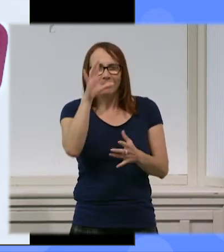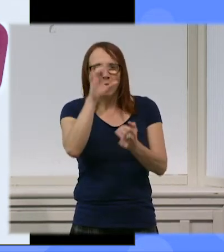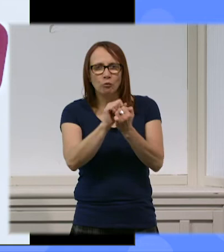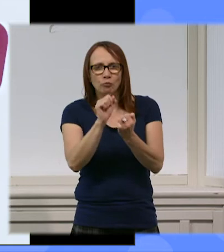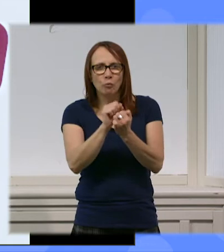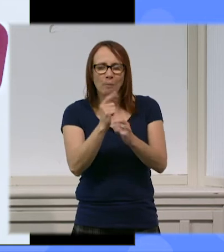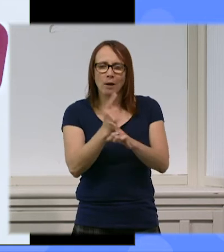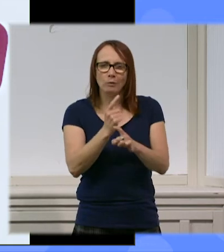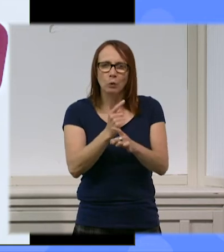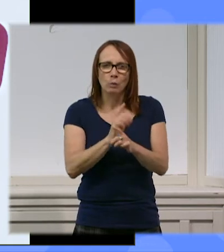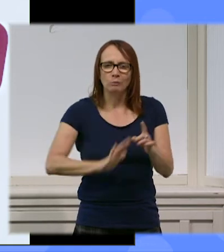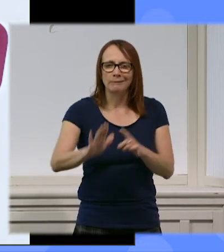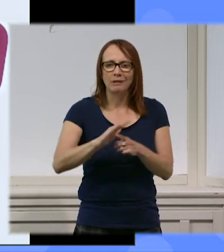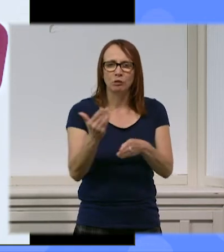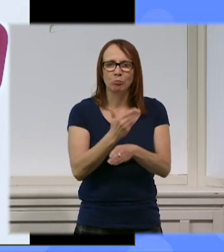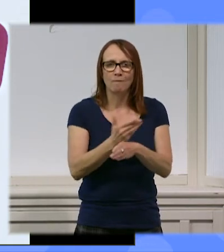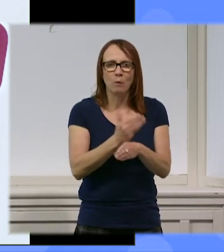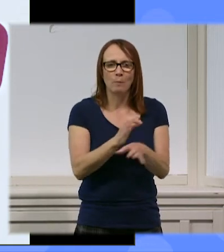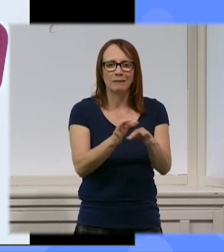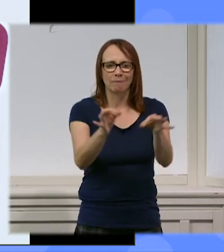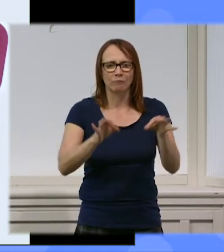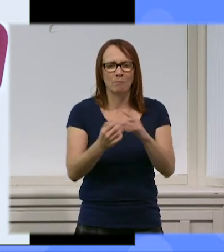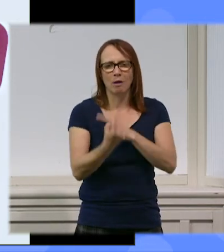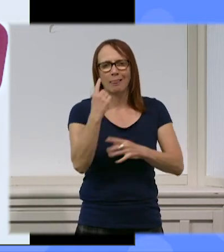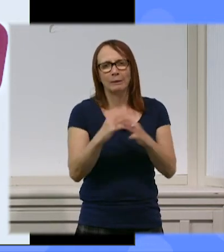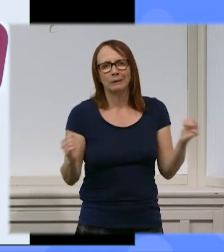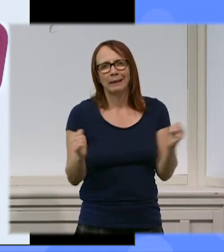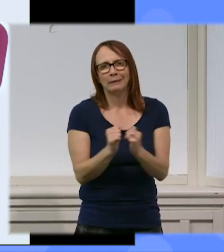performance framework last weekend that we were together and and we looked at it